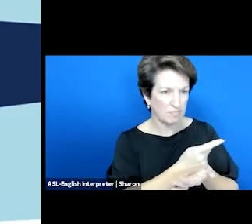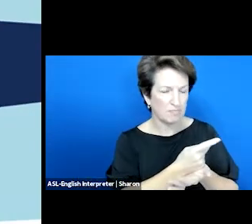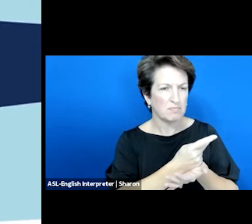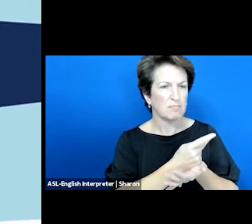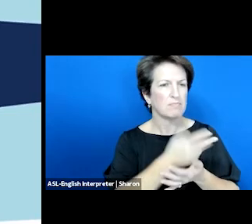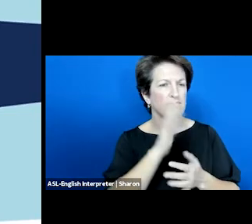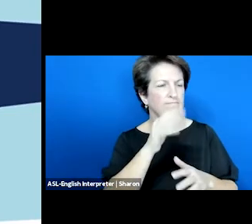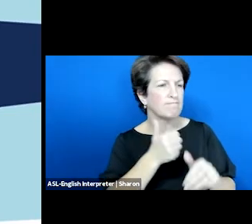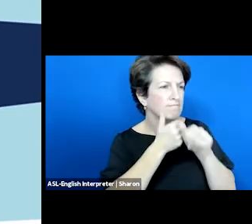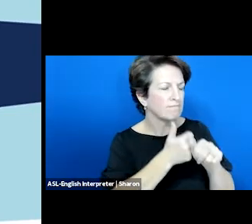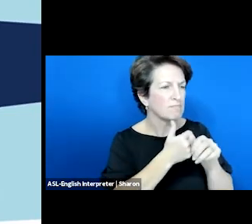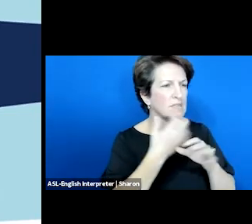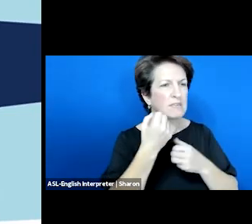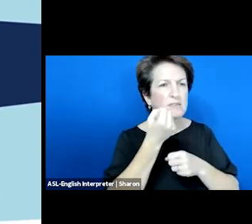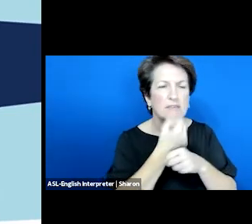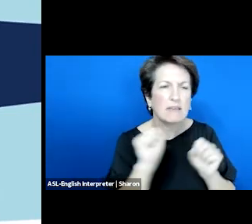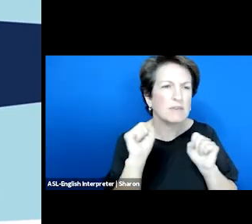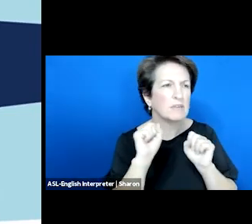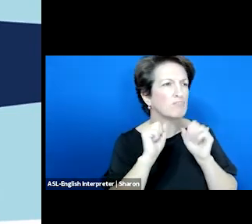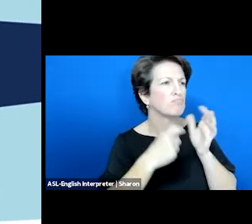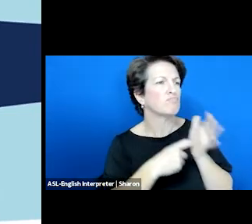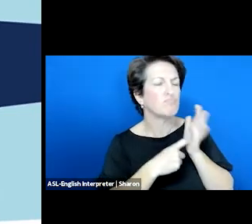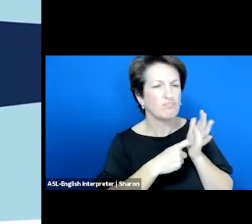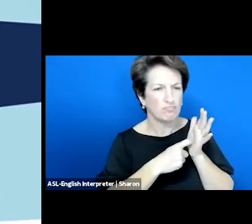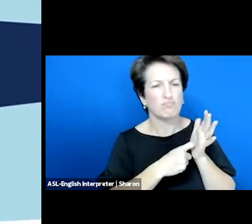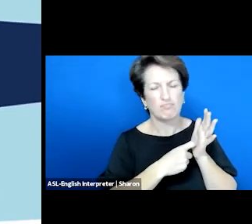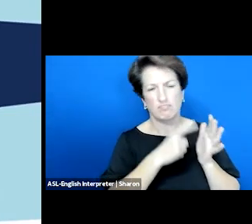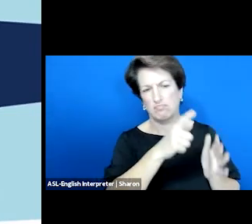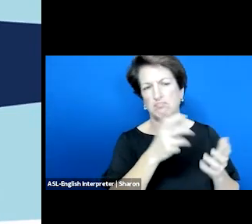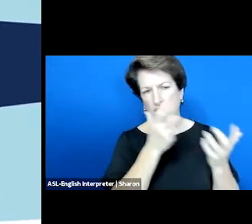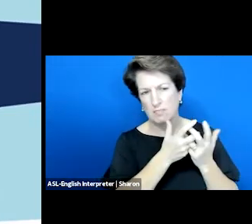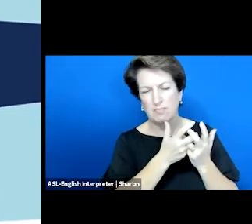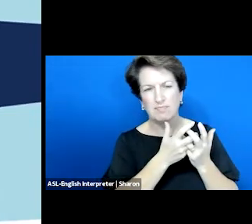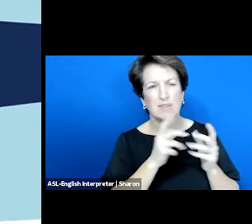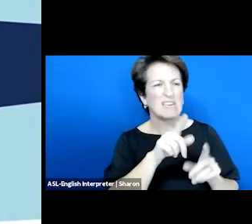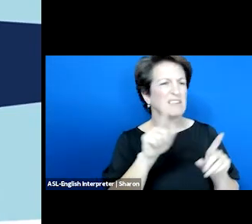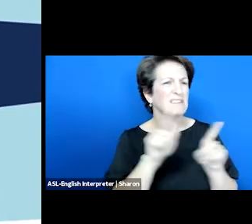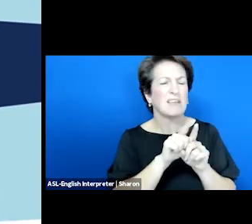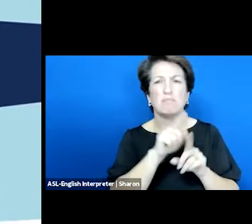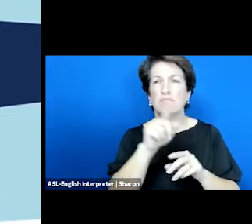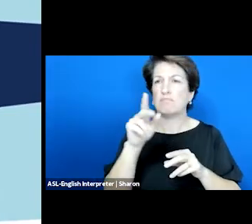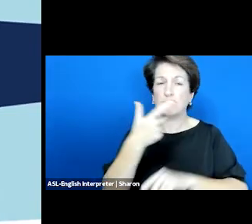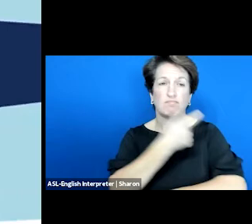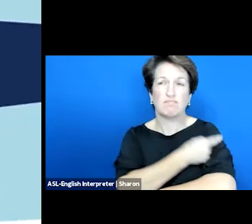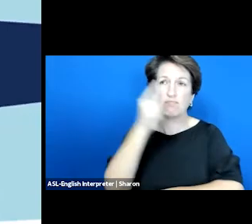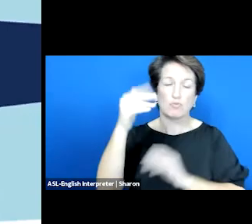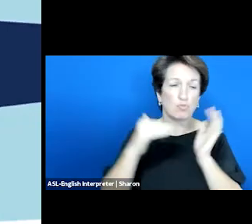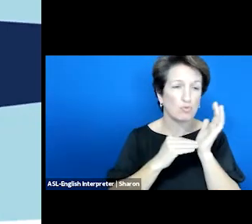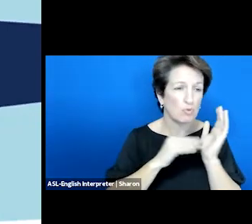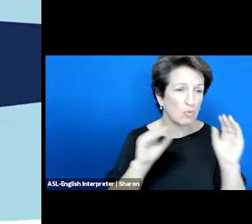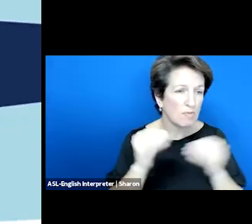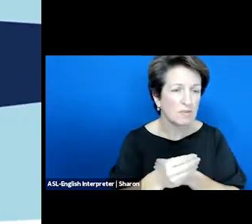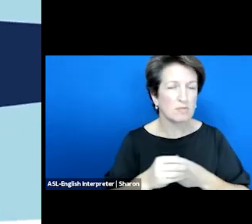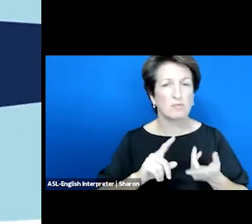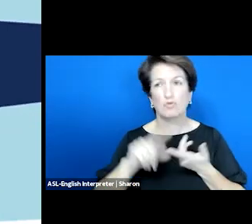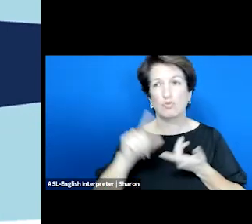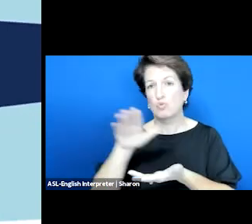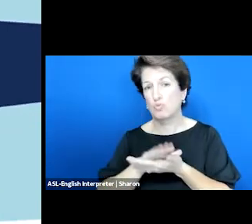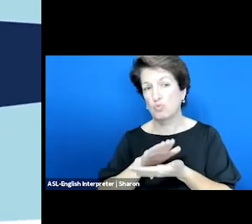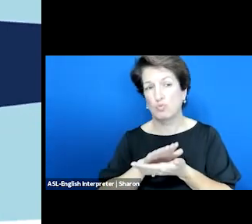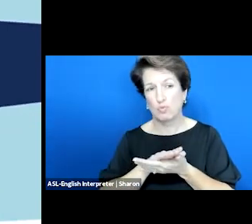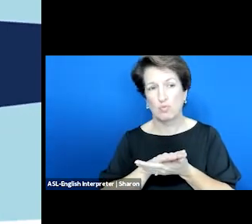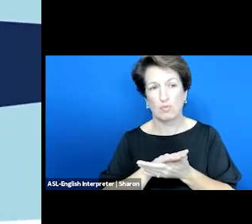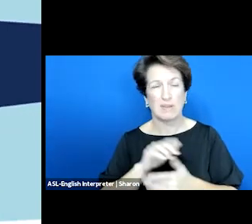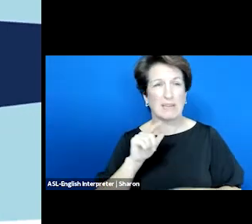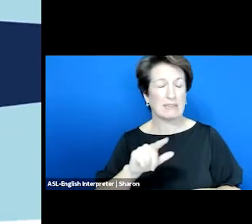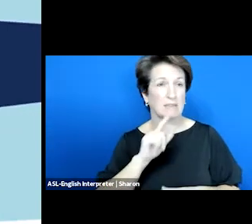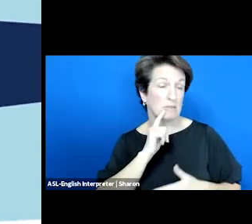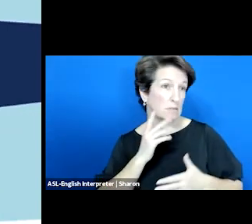able to be organized and completed faster than the usual clinical trial.